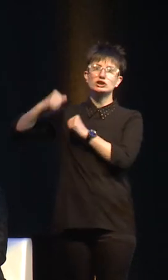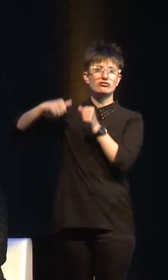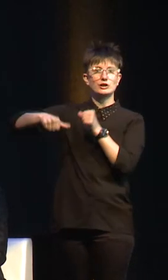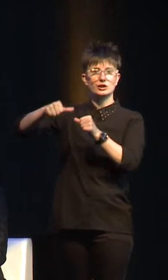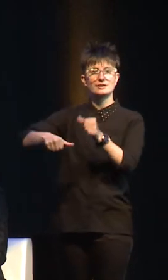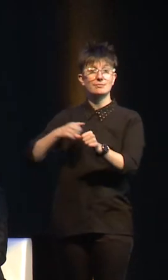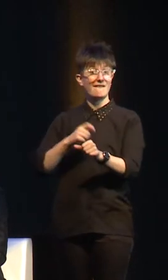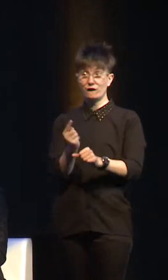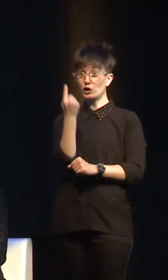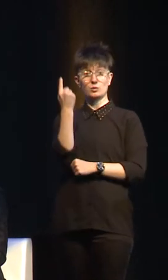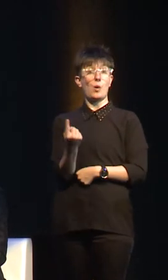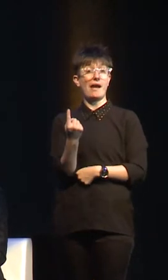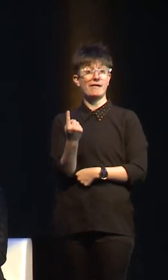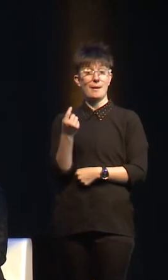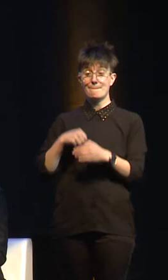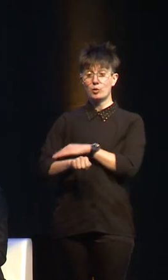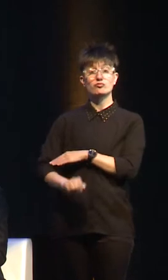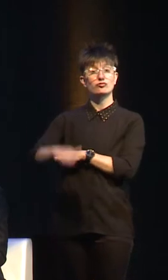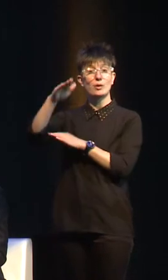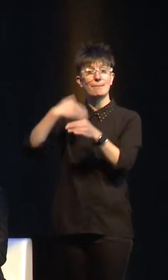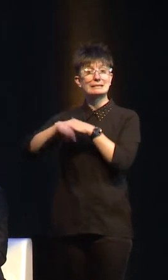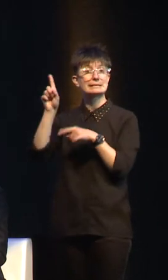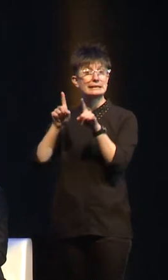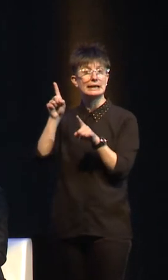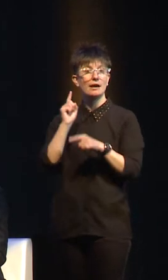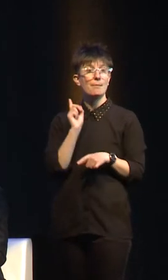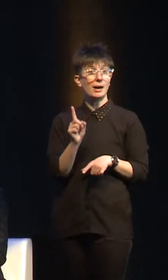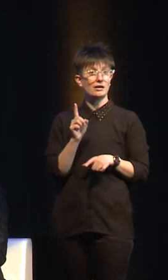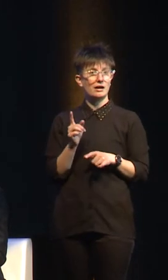grew up in a city, and yet I almost think of myself as coming from that part of the